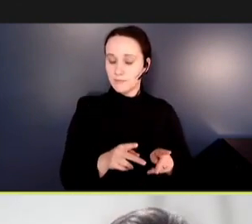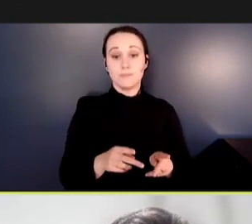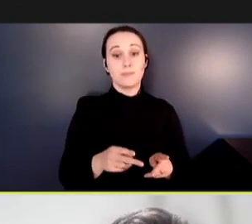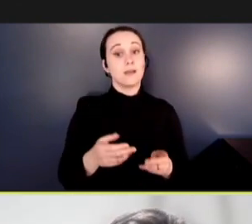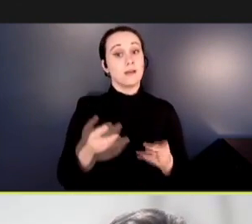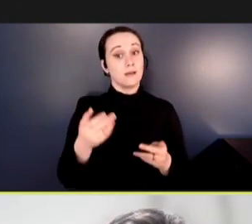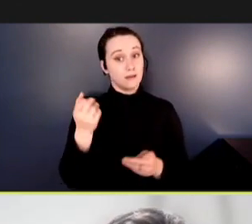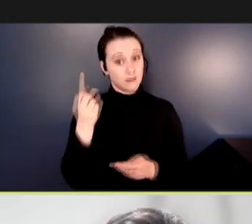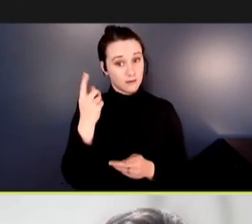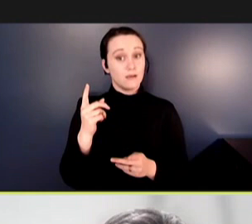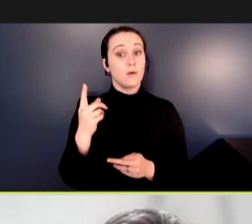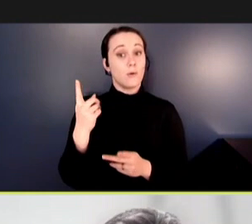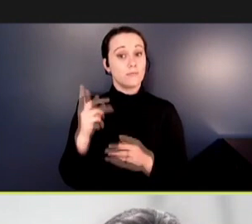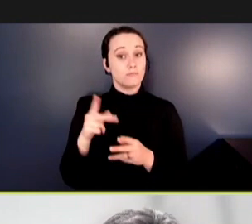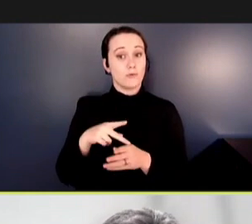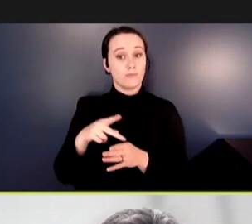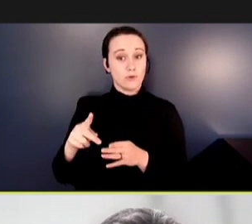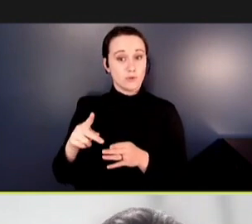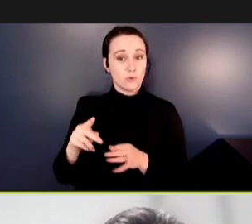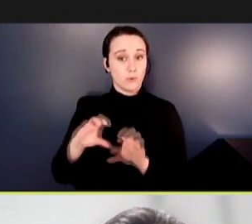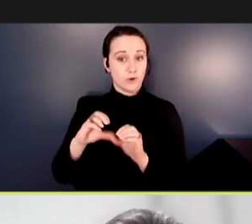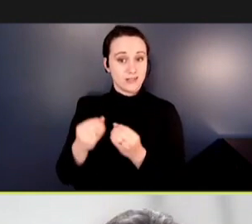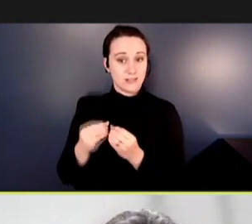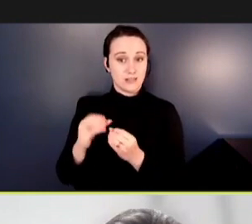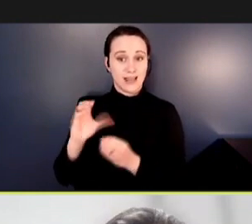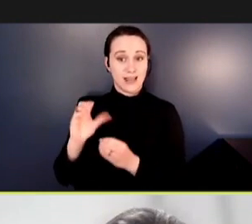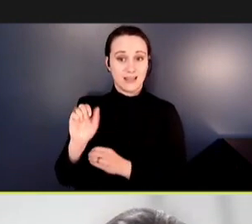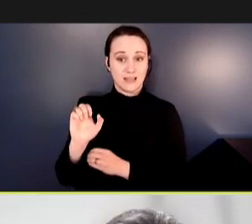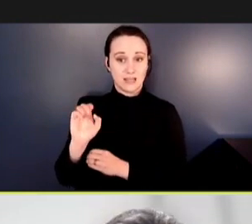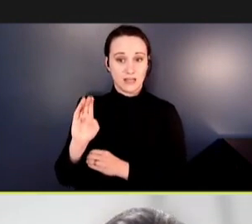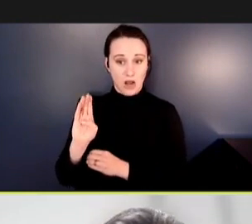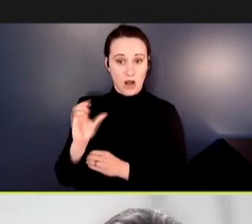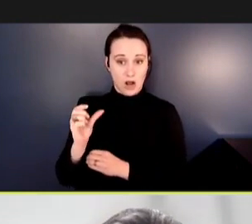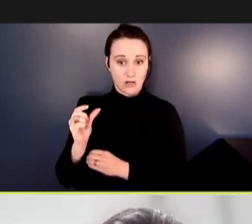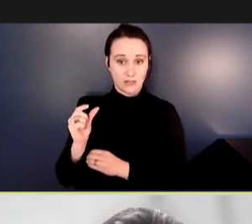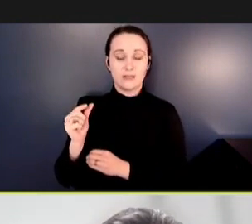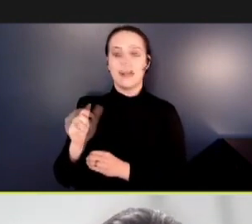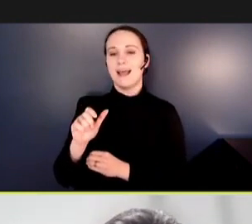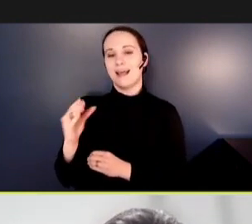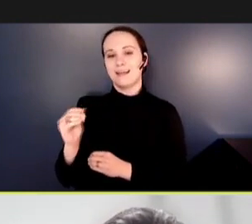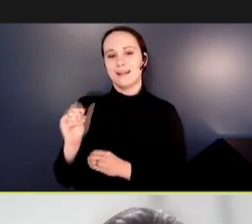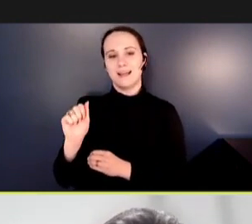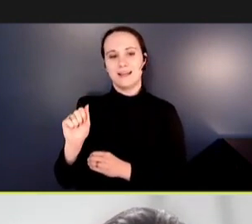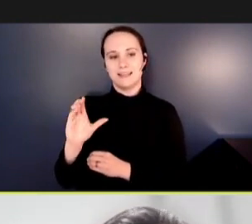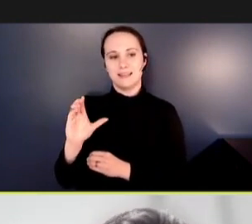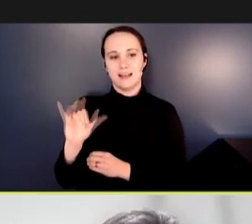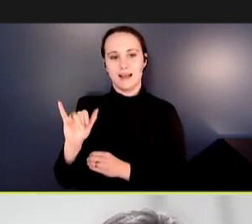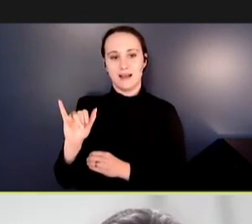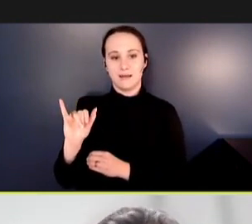organization such as ACOG have had. And ACIP, of course in the CDC, but ACOG in particular